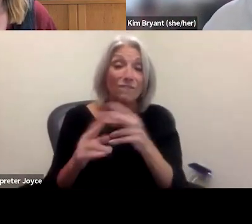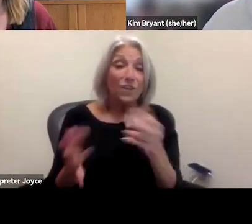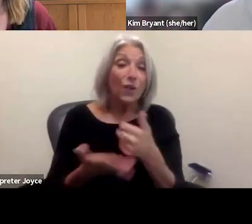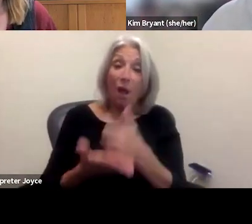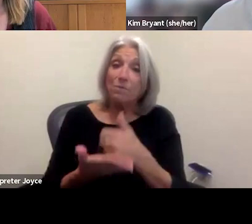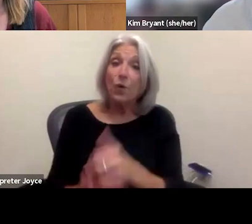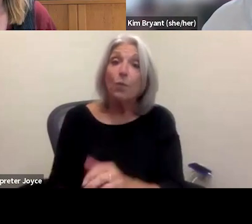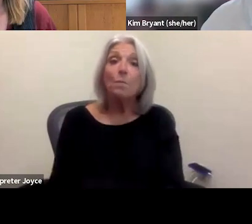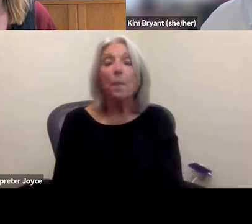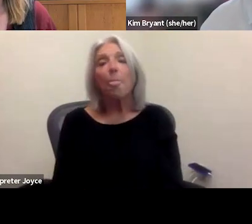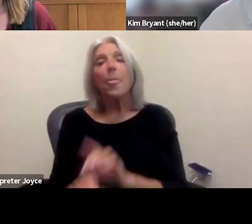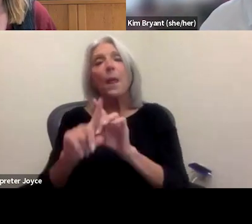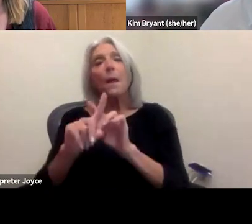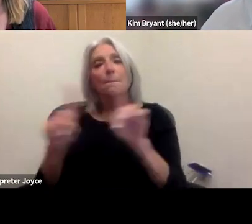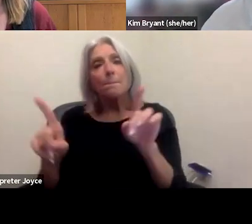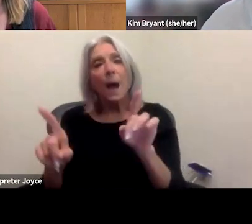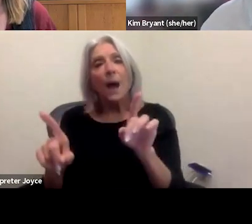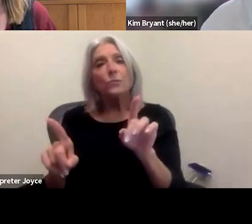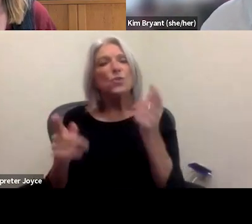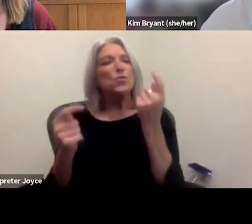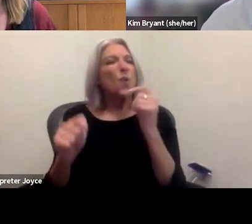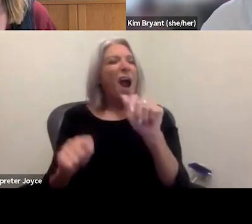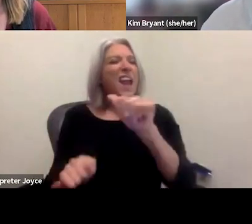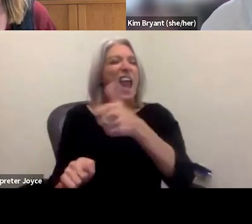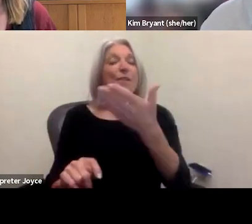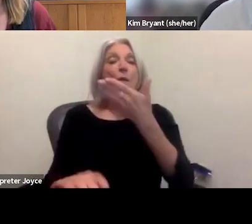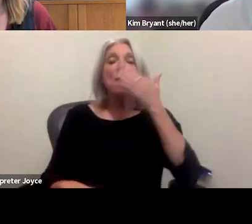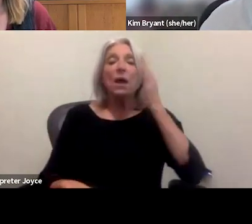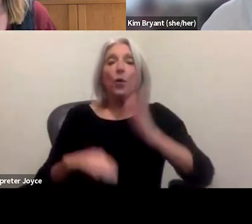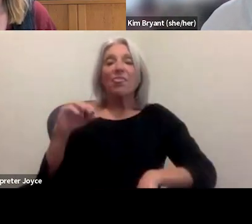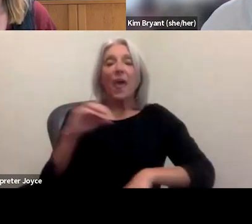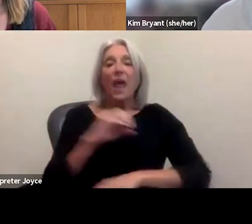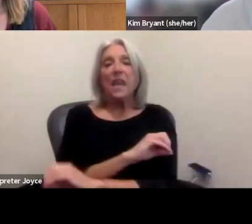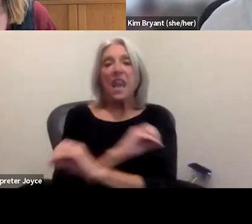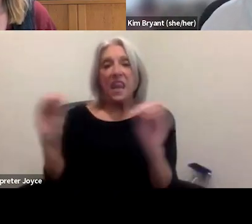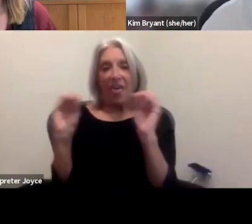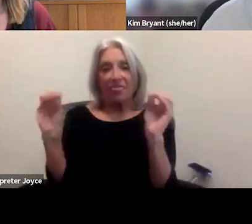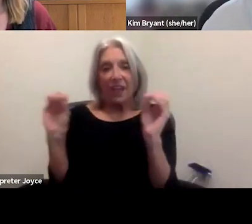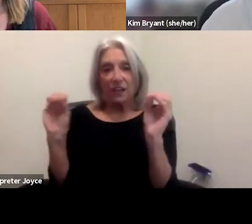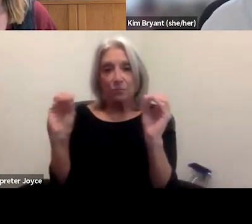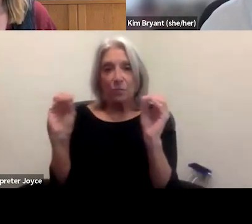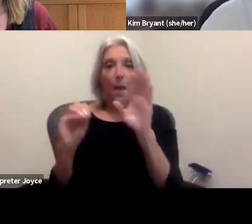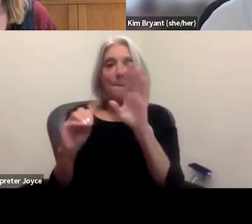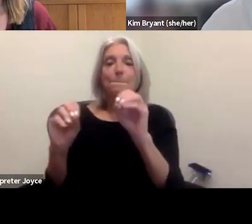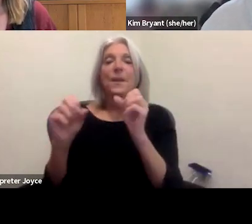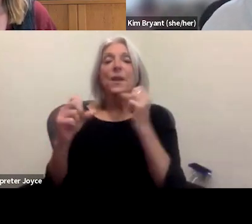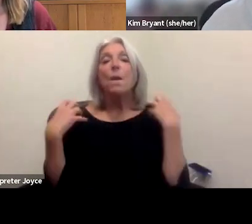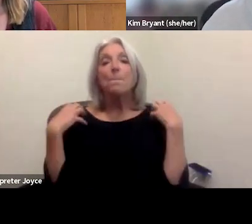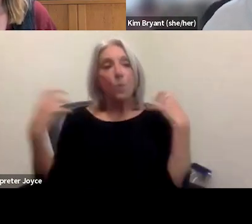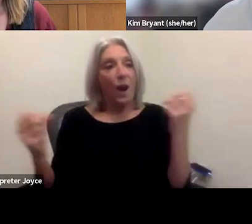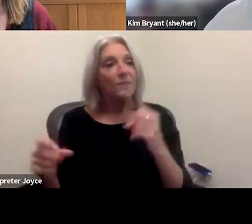But trying anything is better than doing nothing. Be brave, take that first step. Dive in.